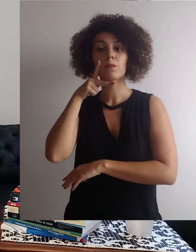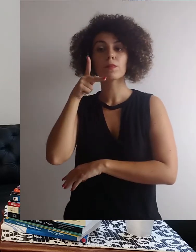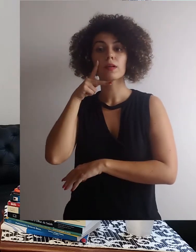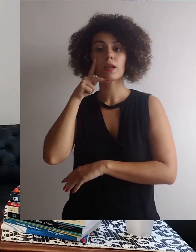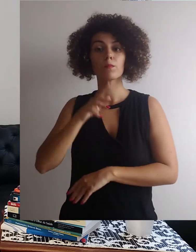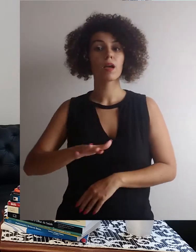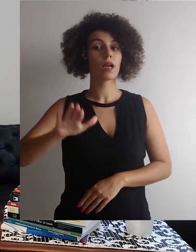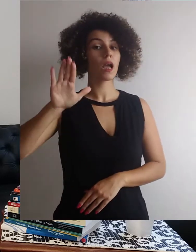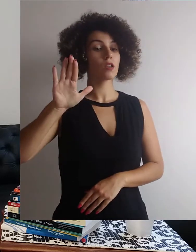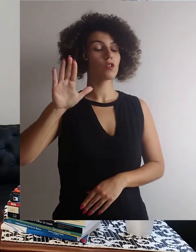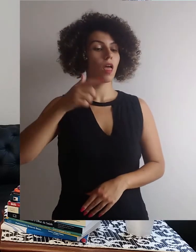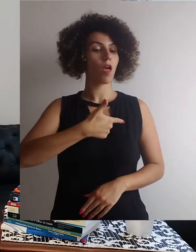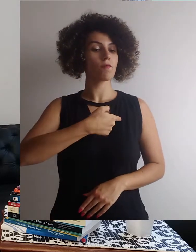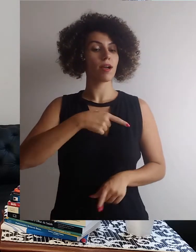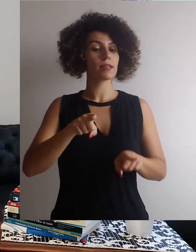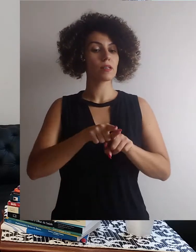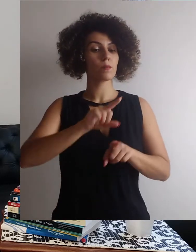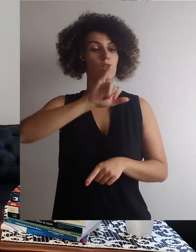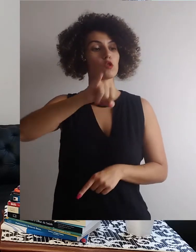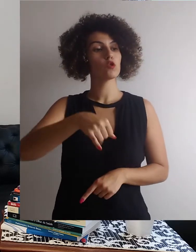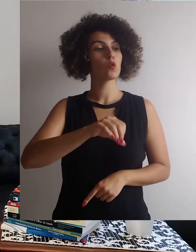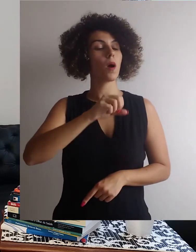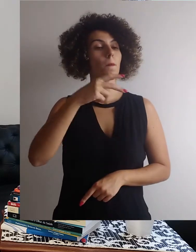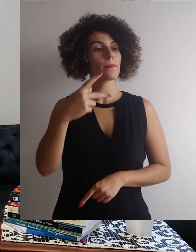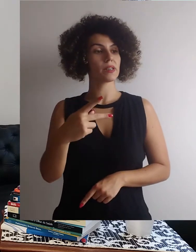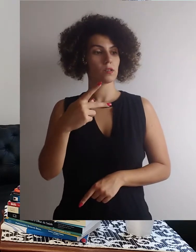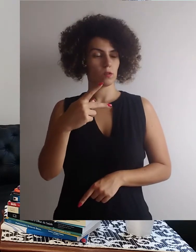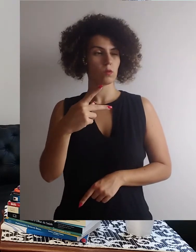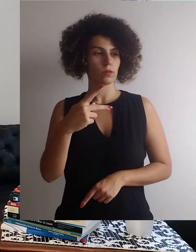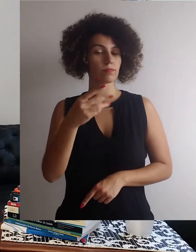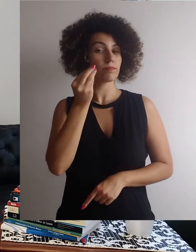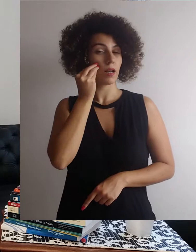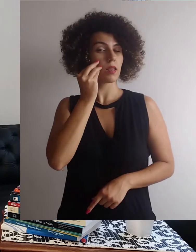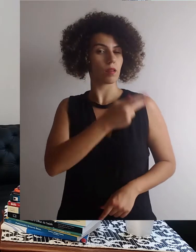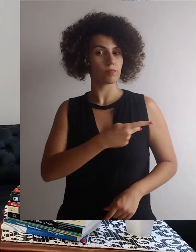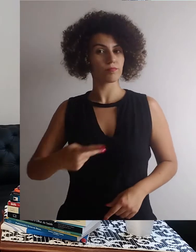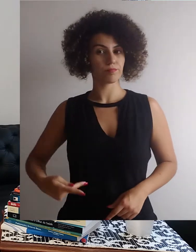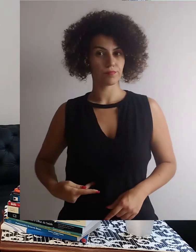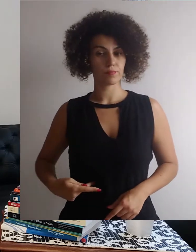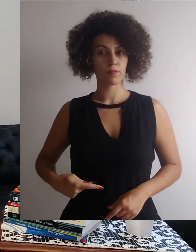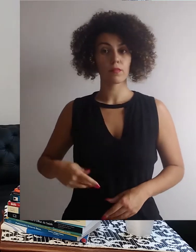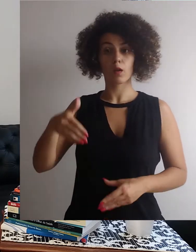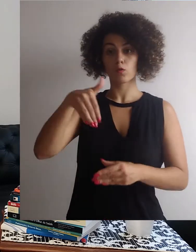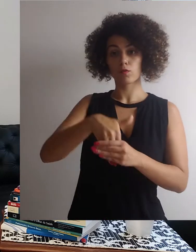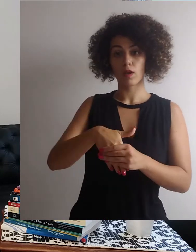and the Paraíba, launching Getúlio Vargas and João Pessoa for the ticket running for the presidency. The